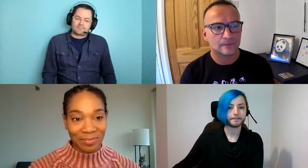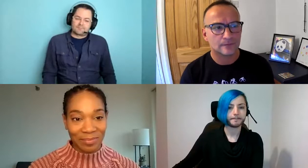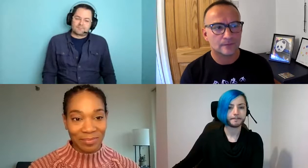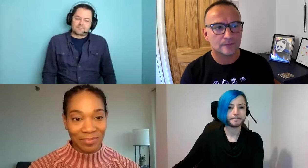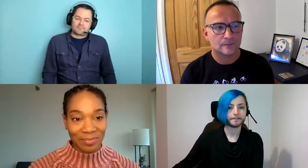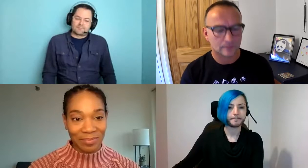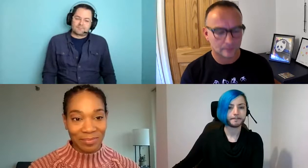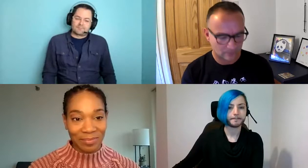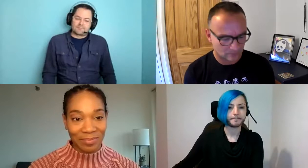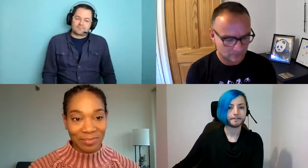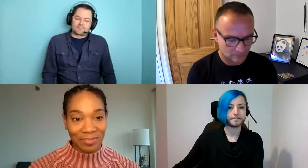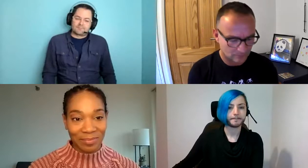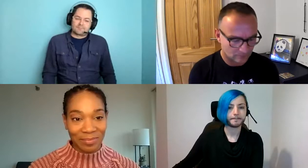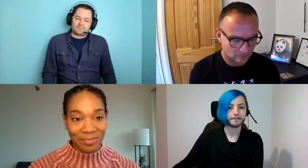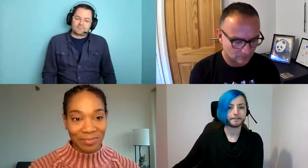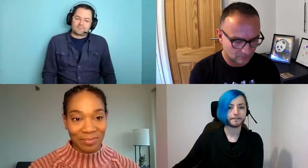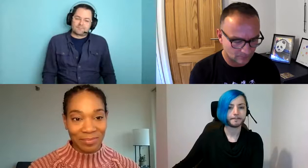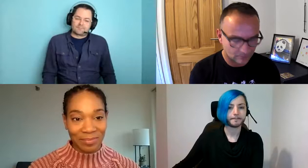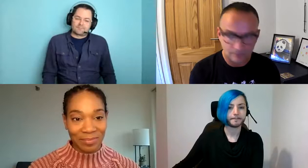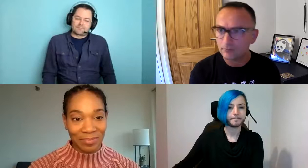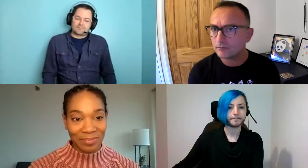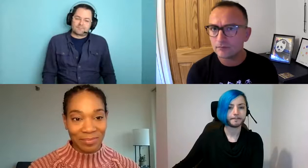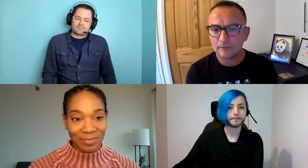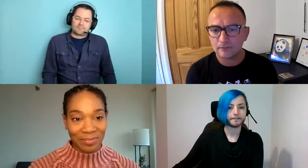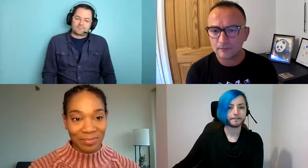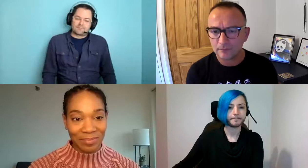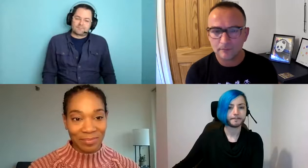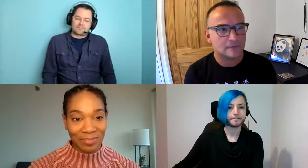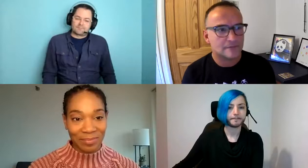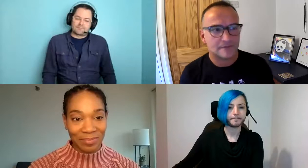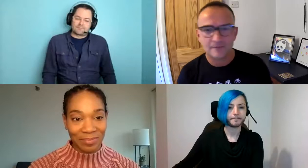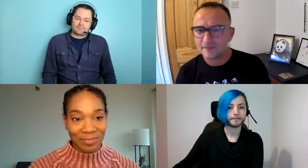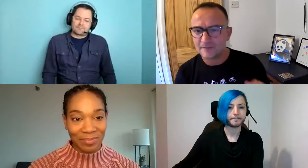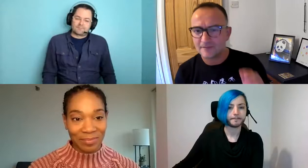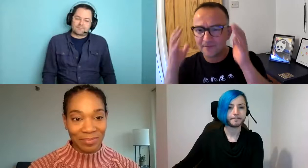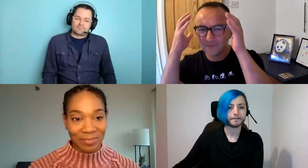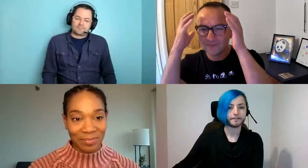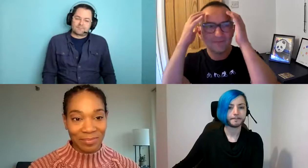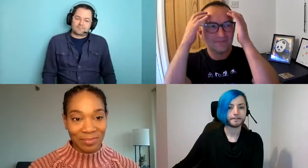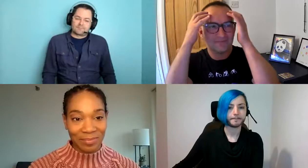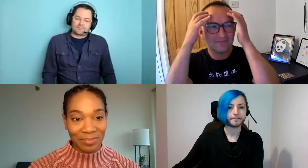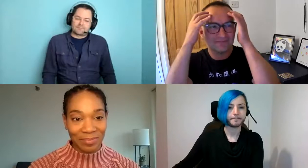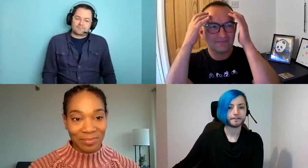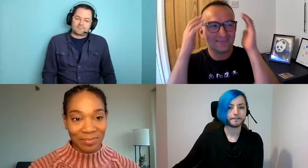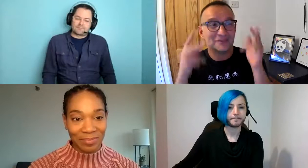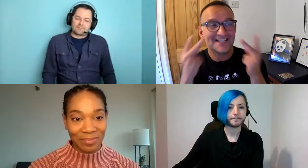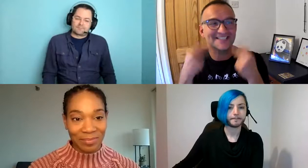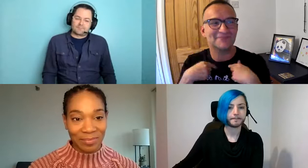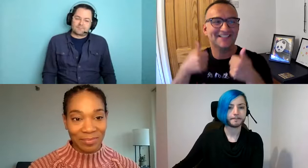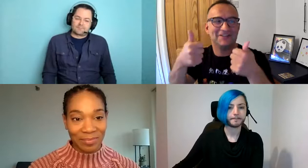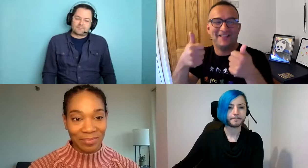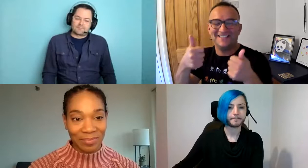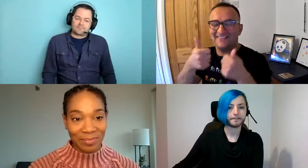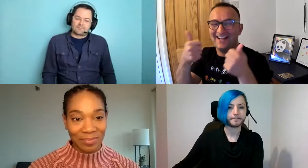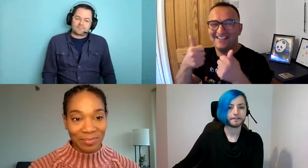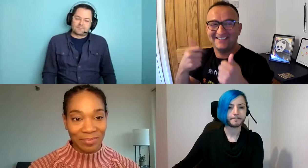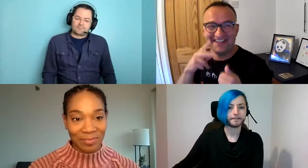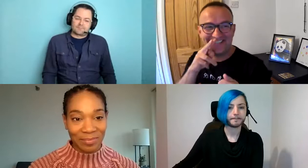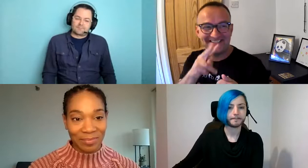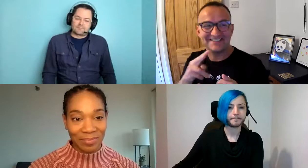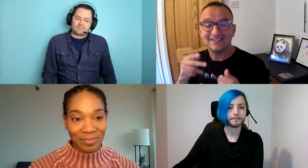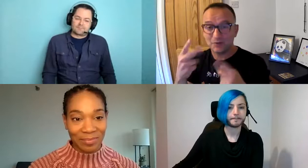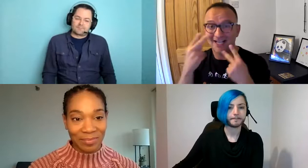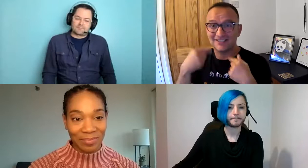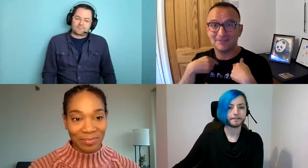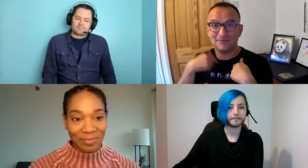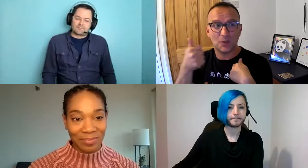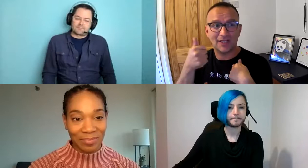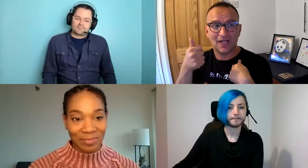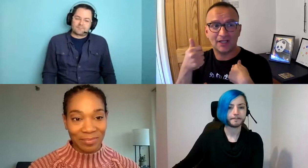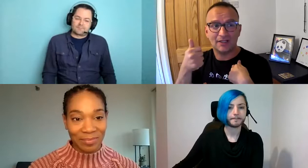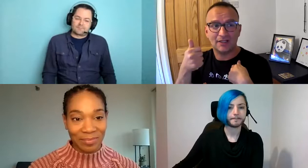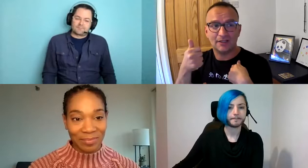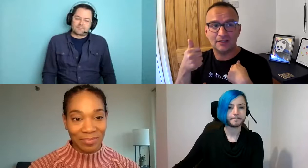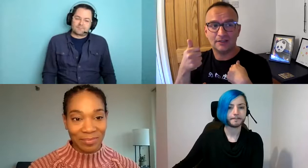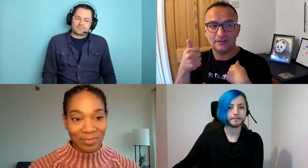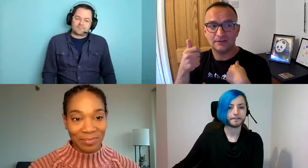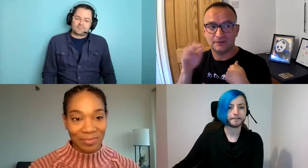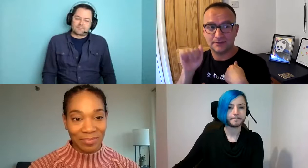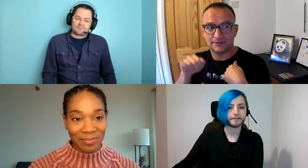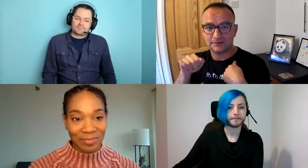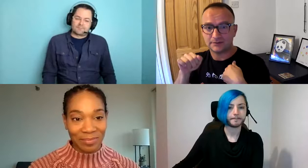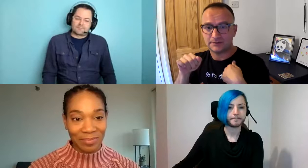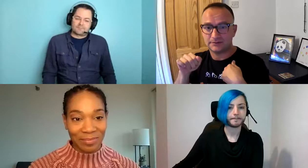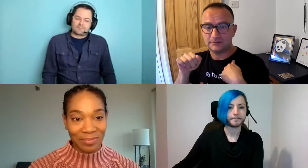Its okay.